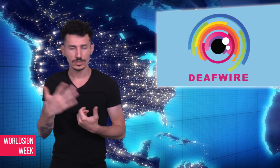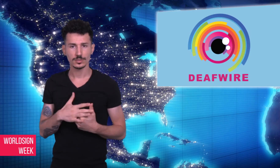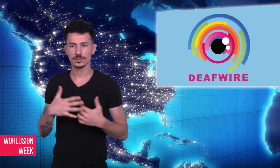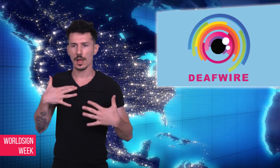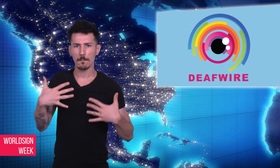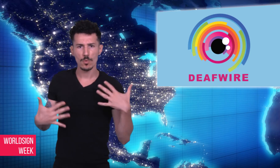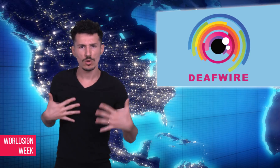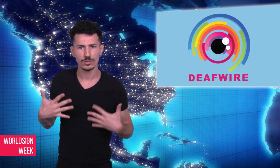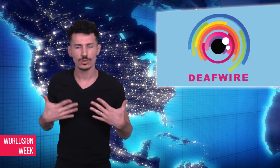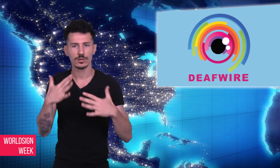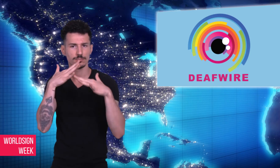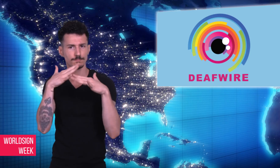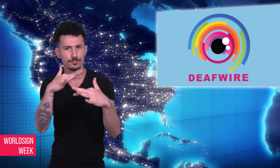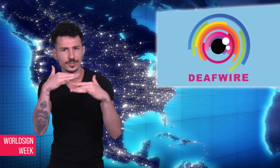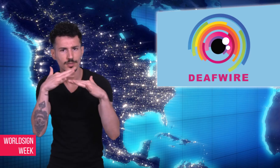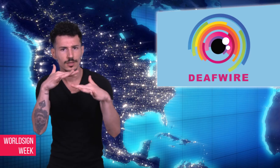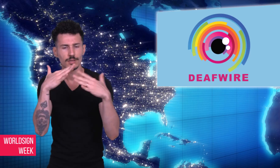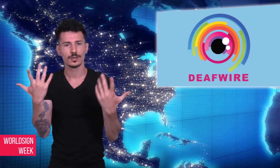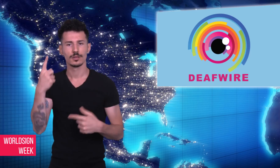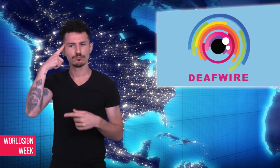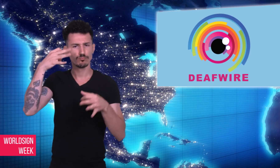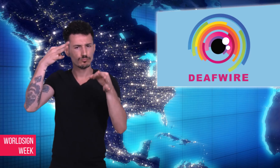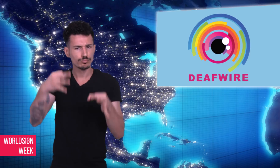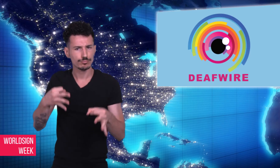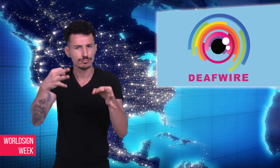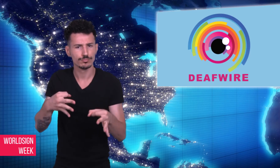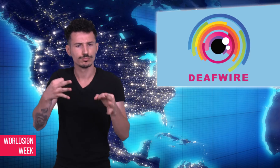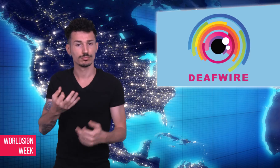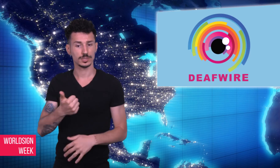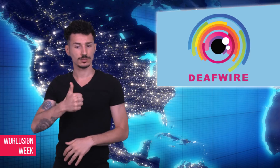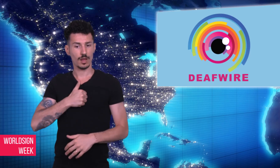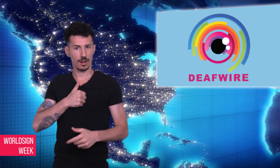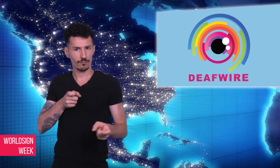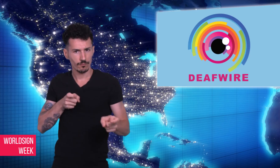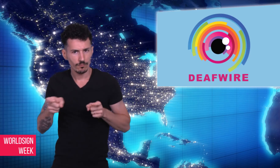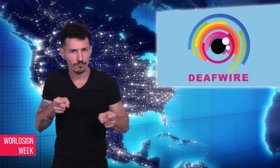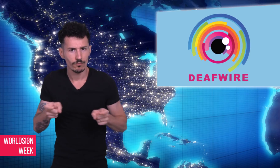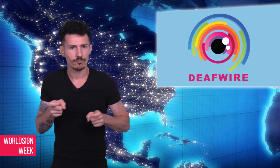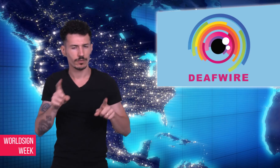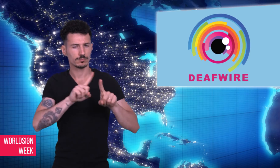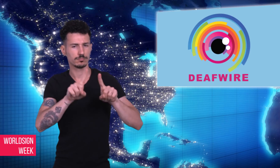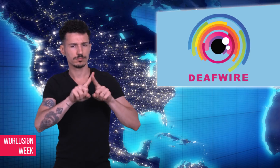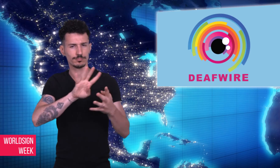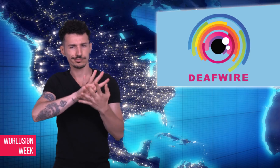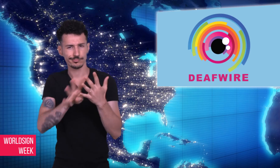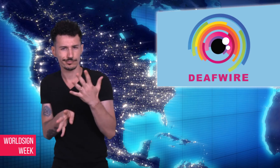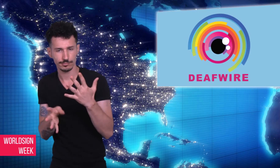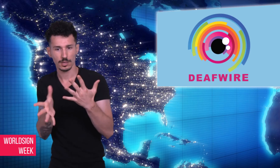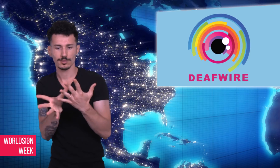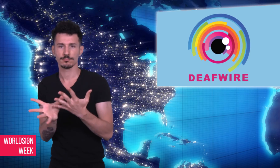perception, memory, emotions, speech, decision making and self control,